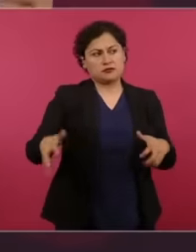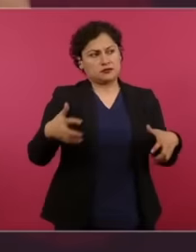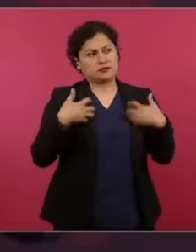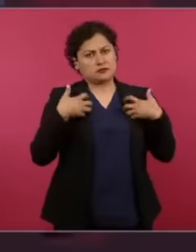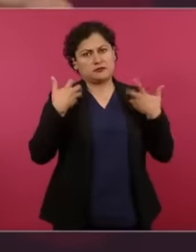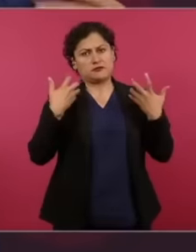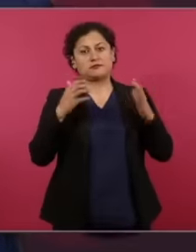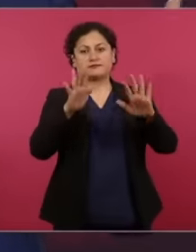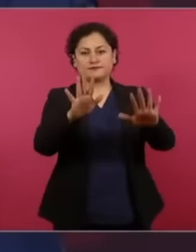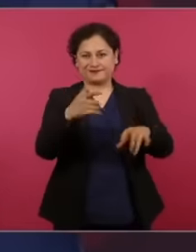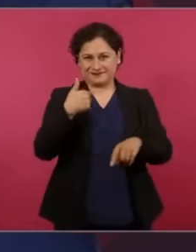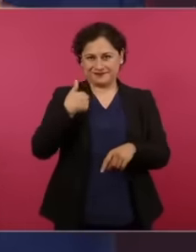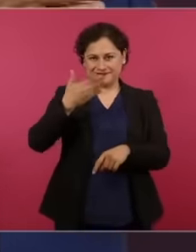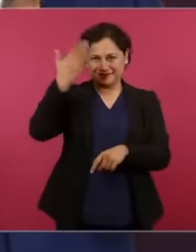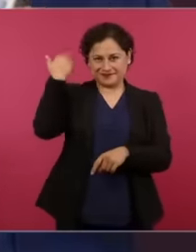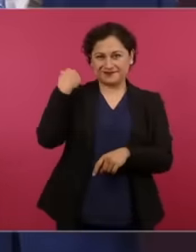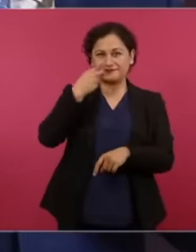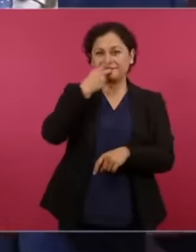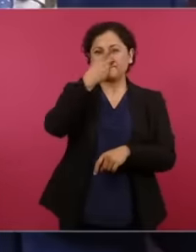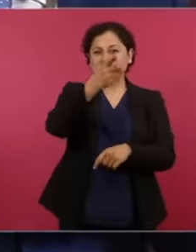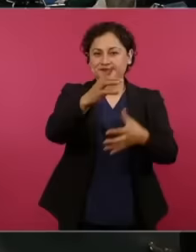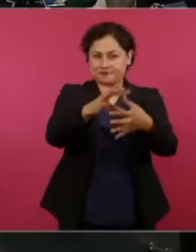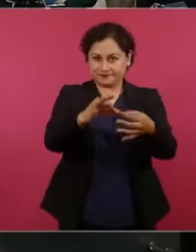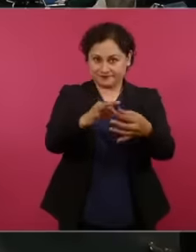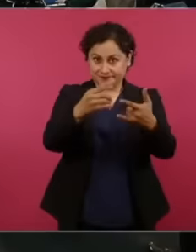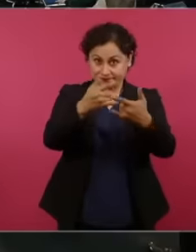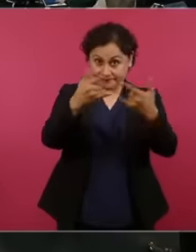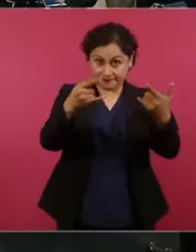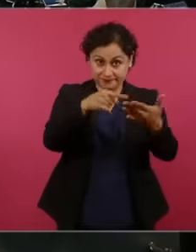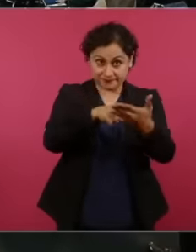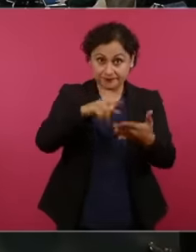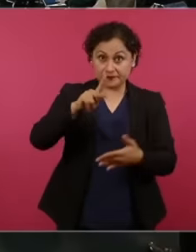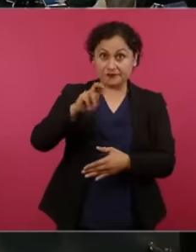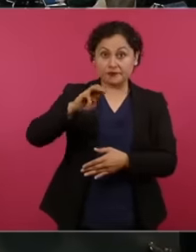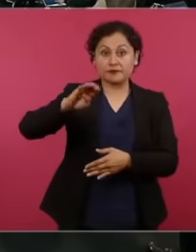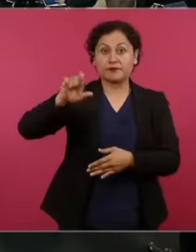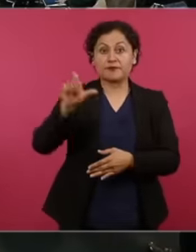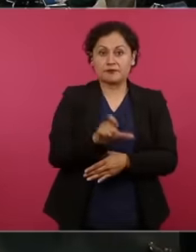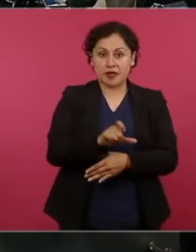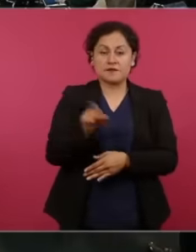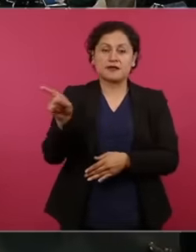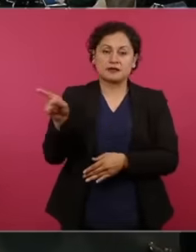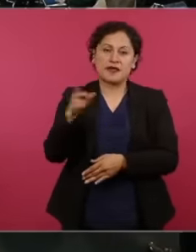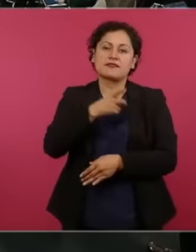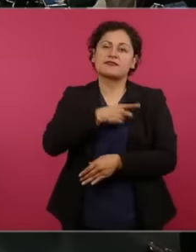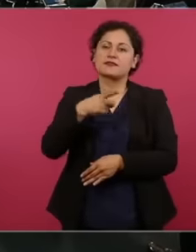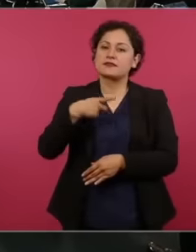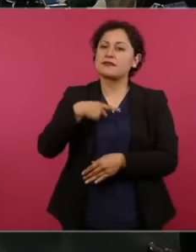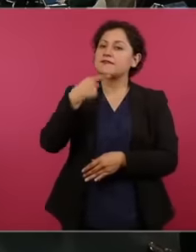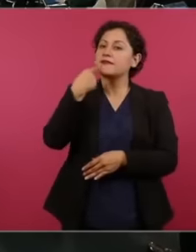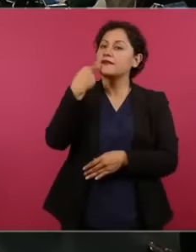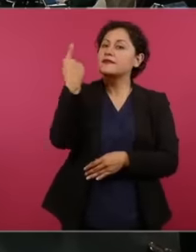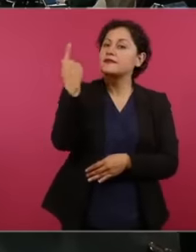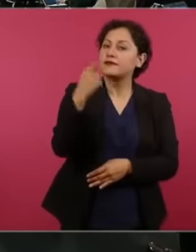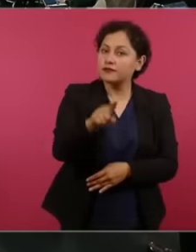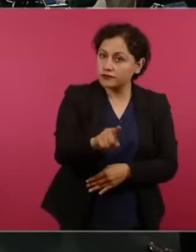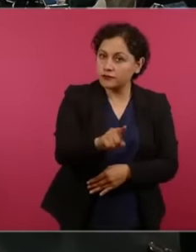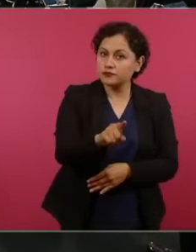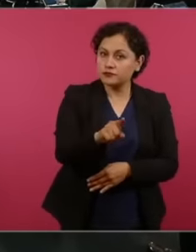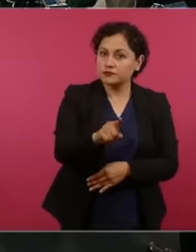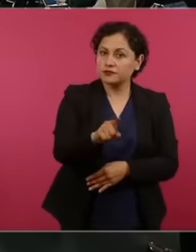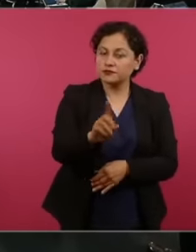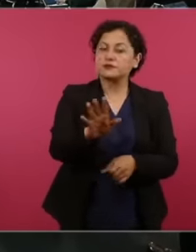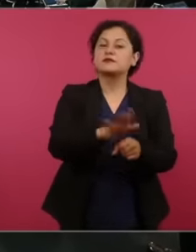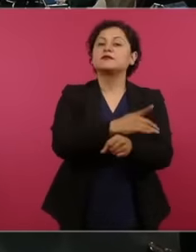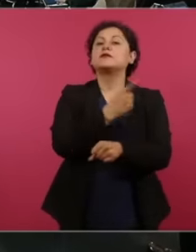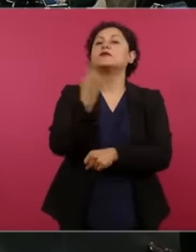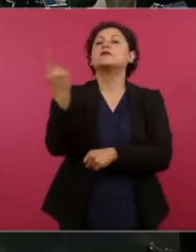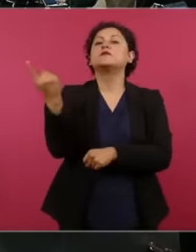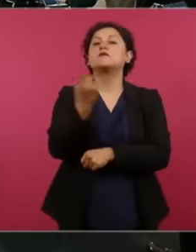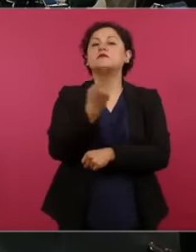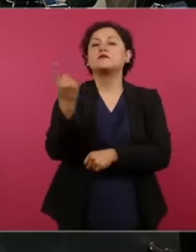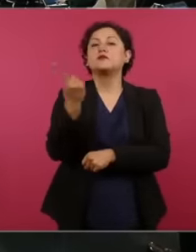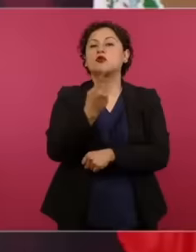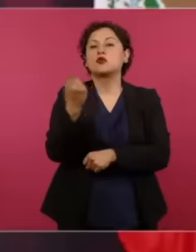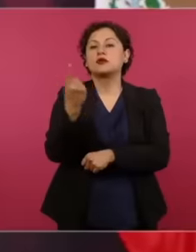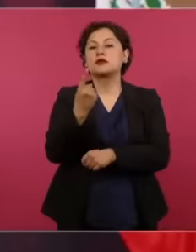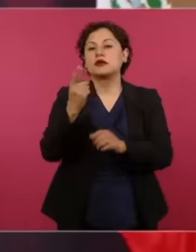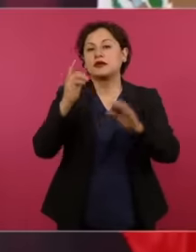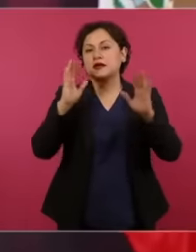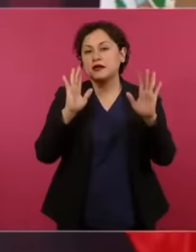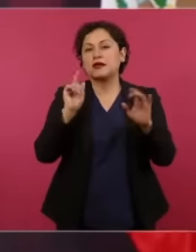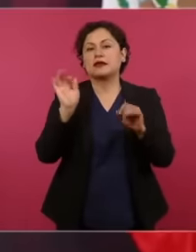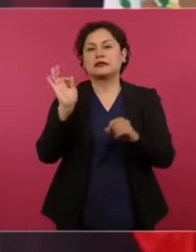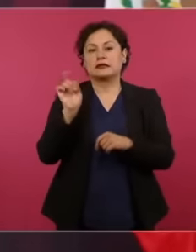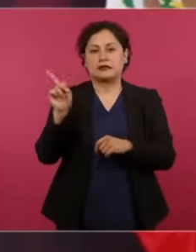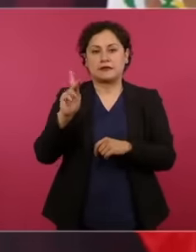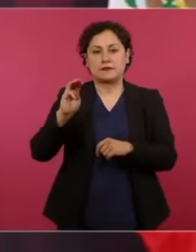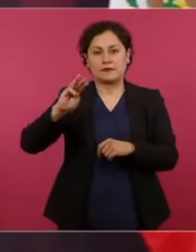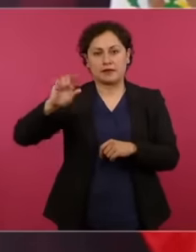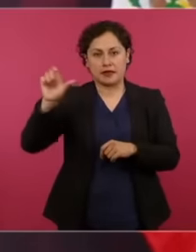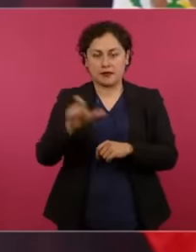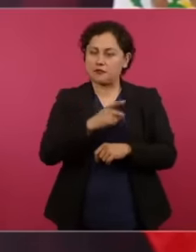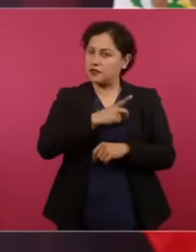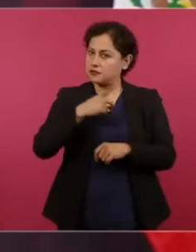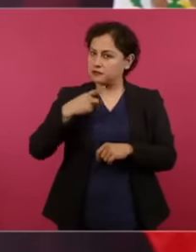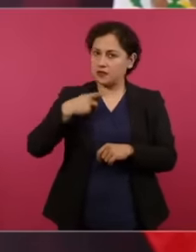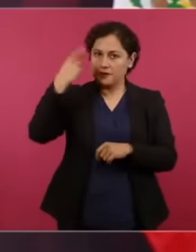had to report it because if not, it would fail to fulfill its responsibility of not allowing corruption